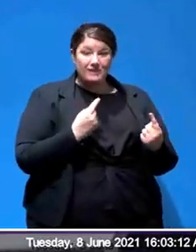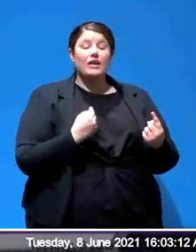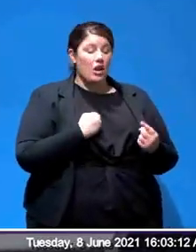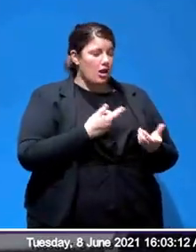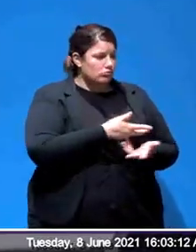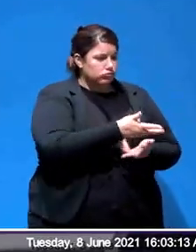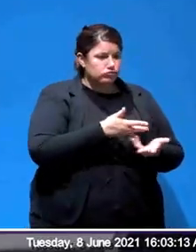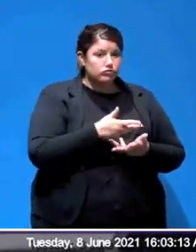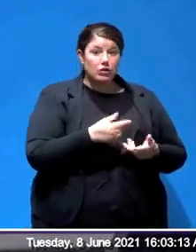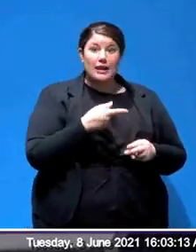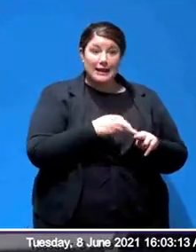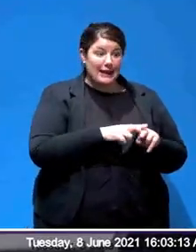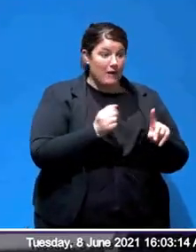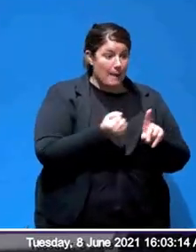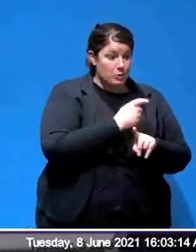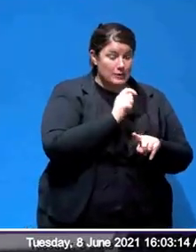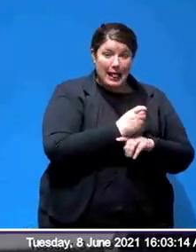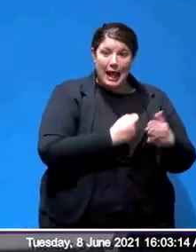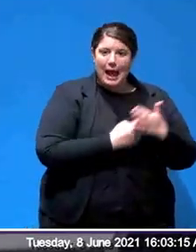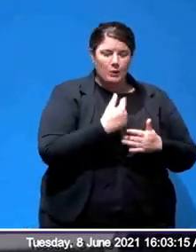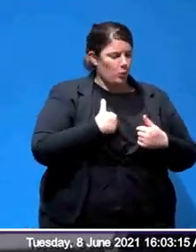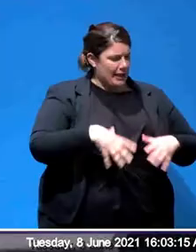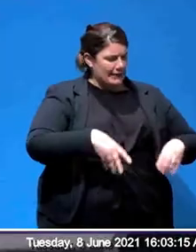zero tolerance to abuse and neglect and I talk to them about what that is.